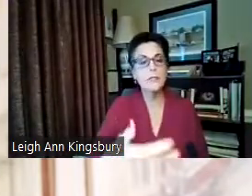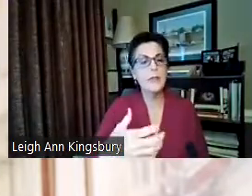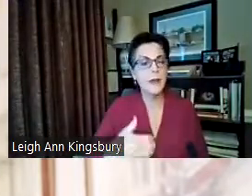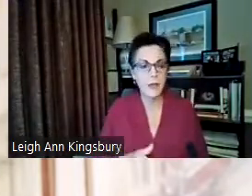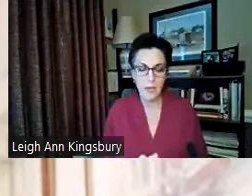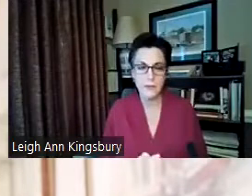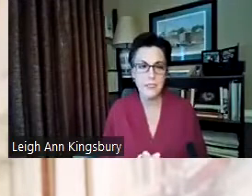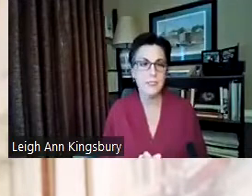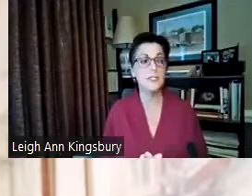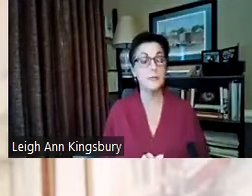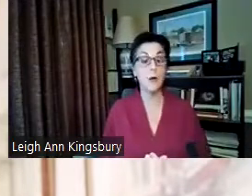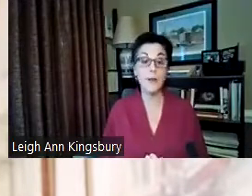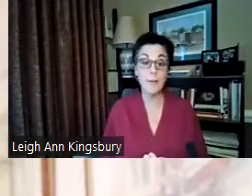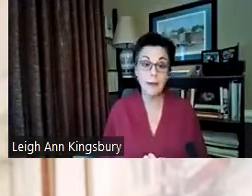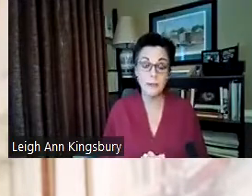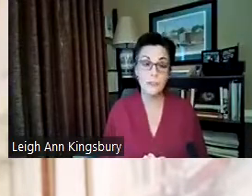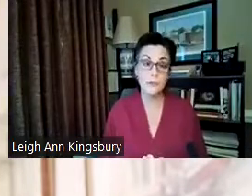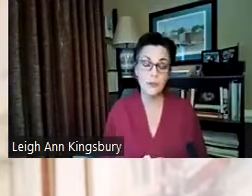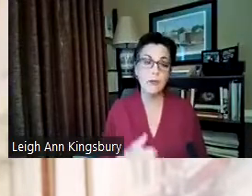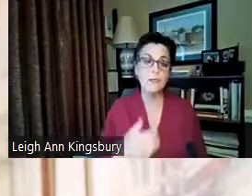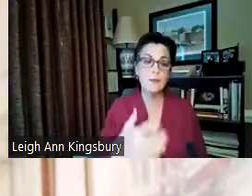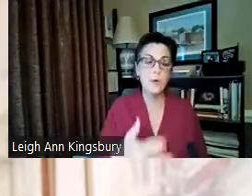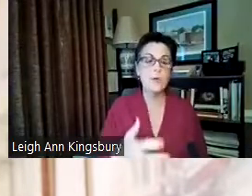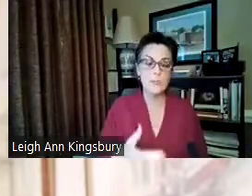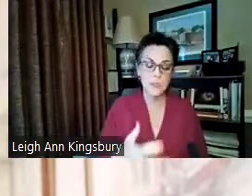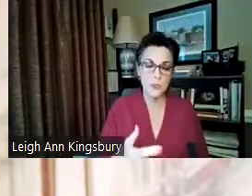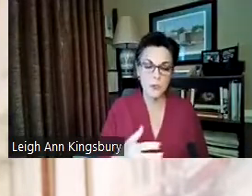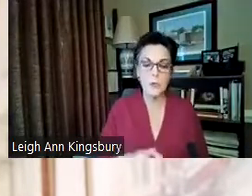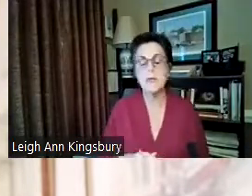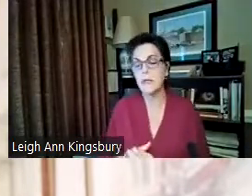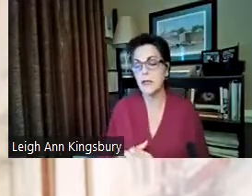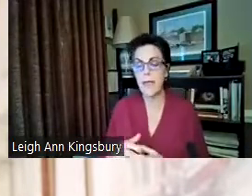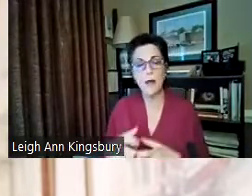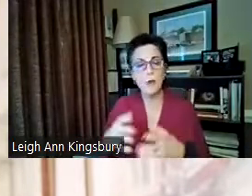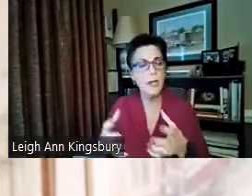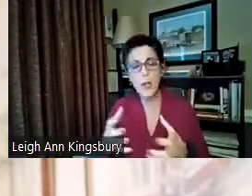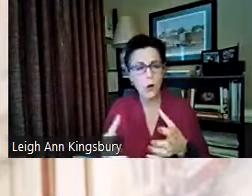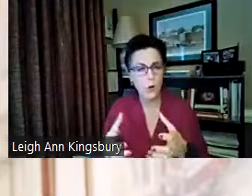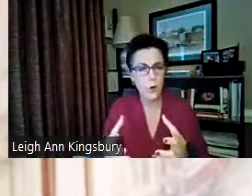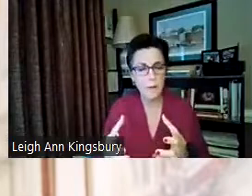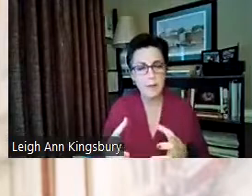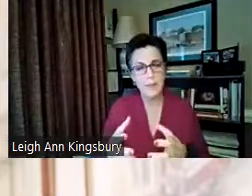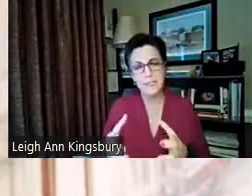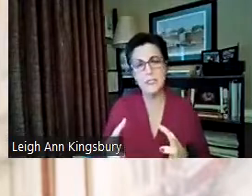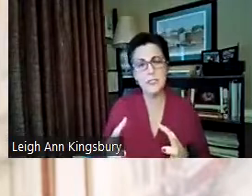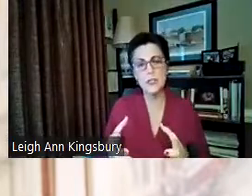should be having conversations about what matters to you, what's important to you? How do I know about the decisions you